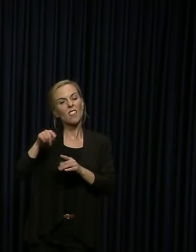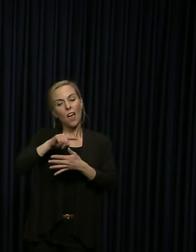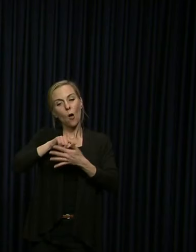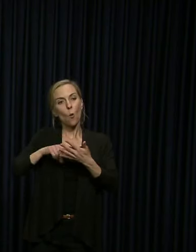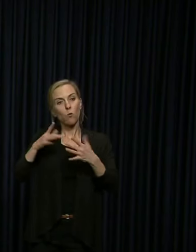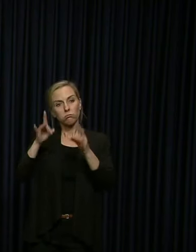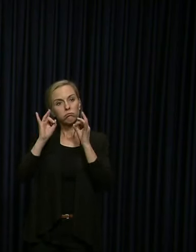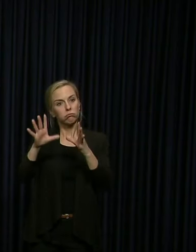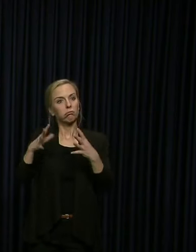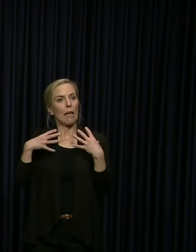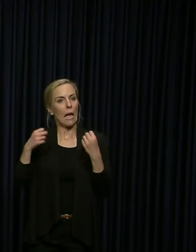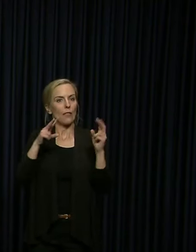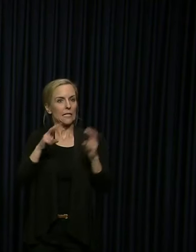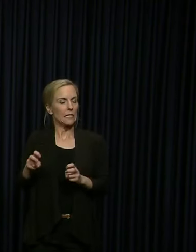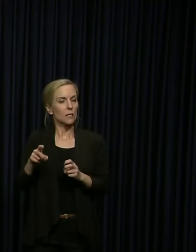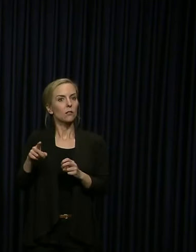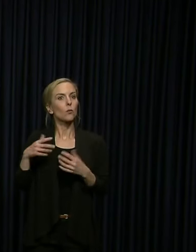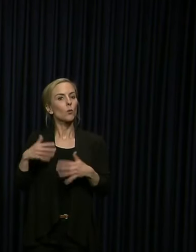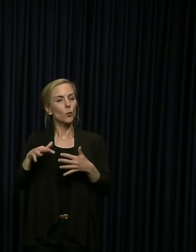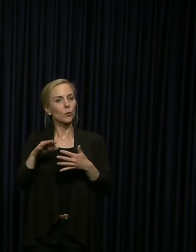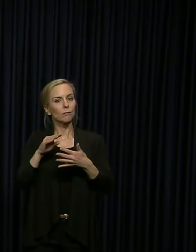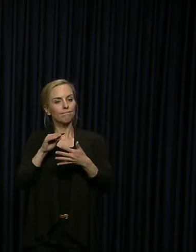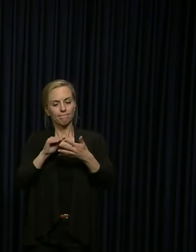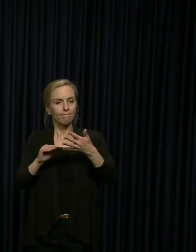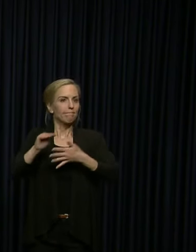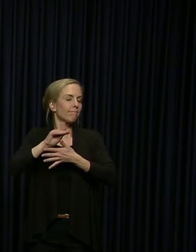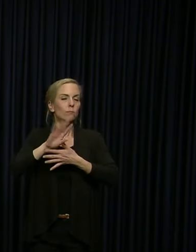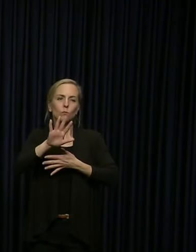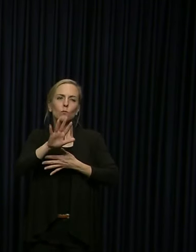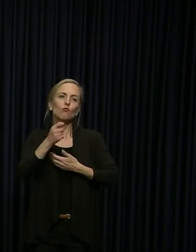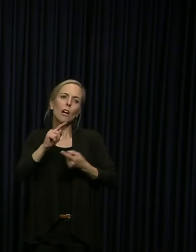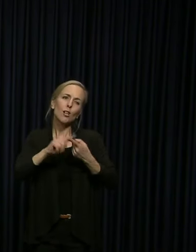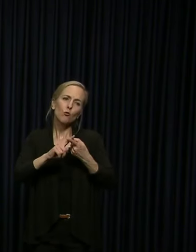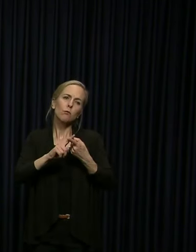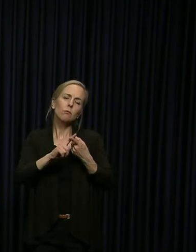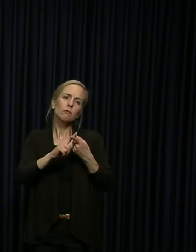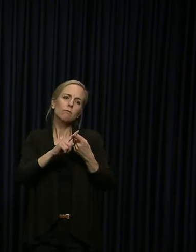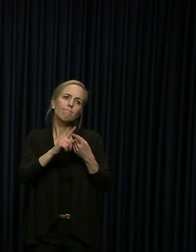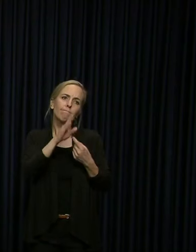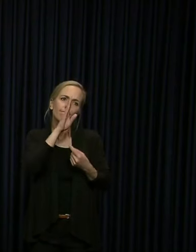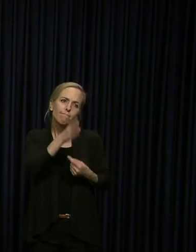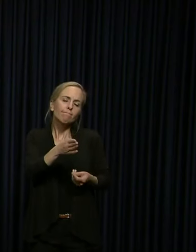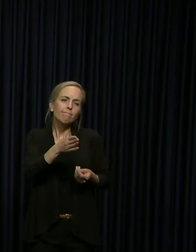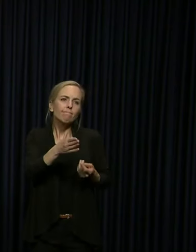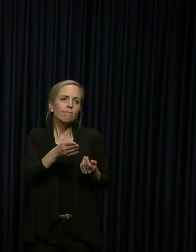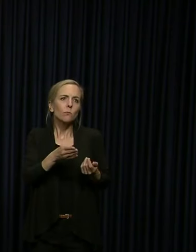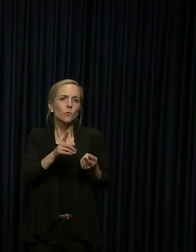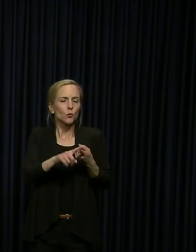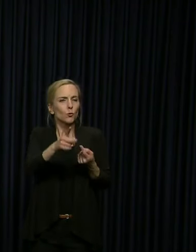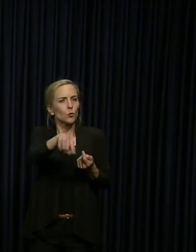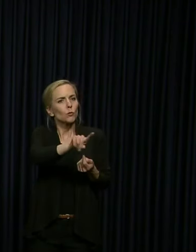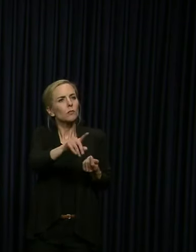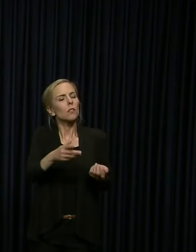THEY'RE GETTING IT, AND ALMOST EVERY HEALTH CARE WORKER PROBABLY KNOWS ANOTHER ONE THAT THEY WORK WITH THAT HAS COME DOWN WITH THE CORONAVIRUS.